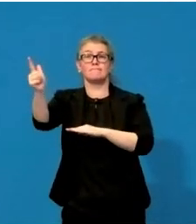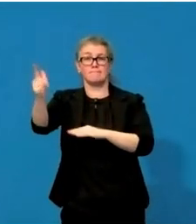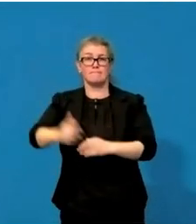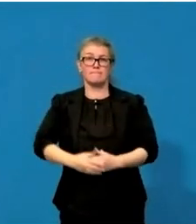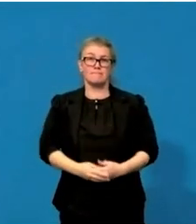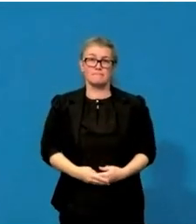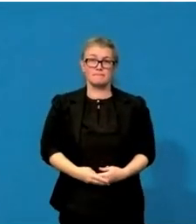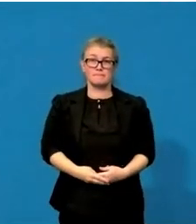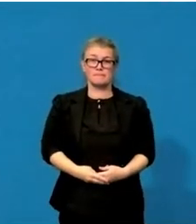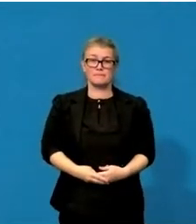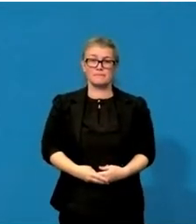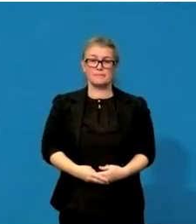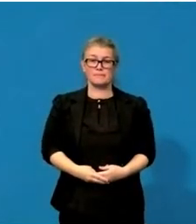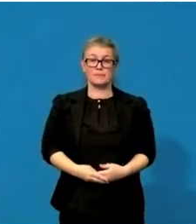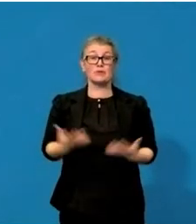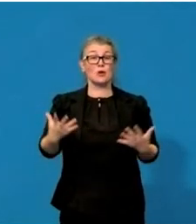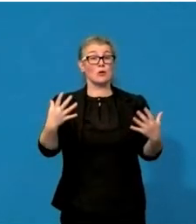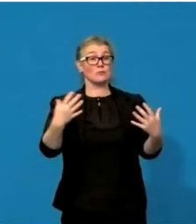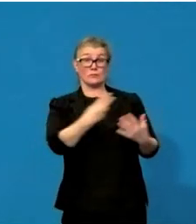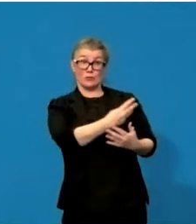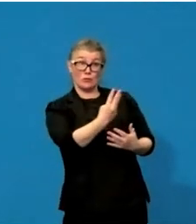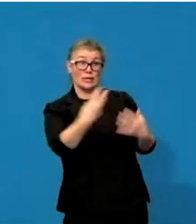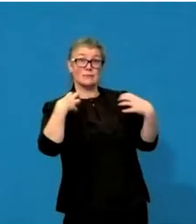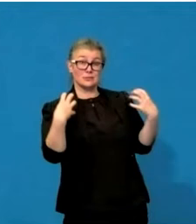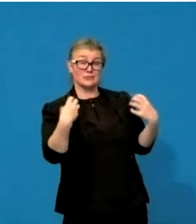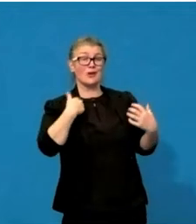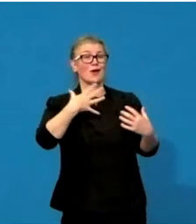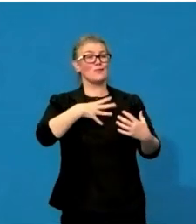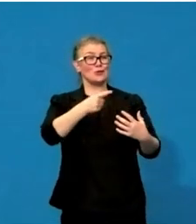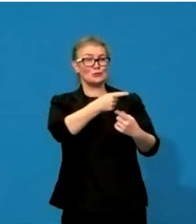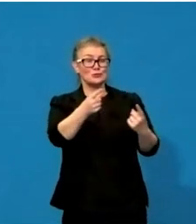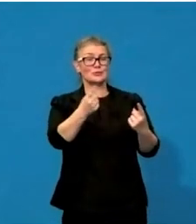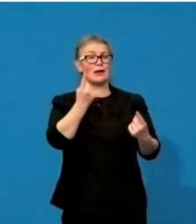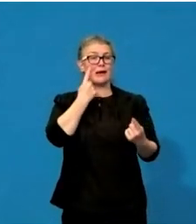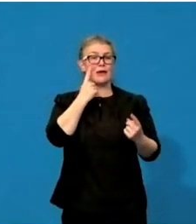Commissioners, I want to take you back to the Productivity Commission 2011 Inquiry